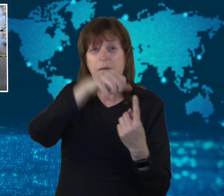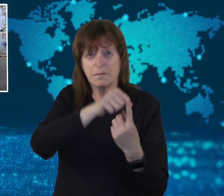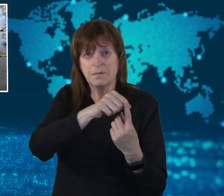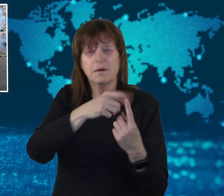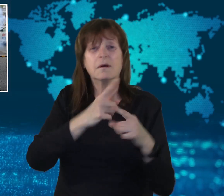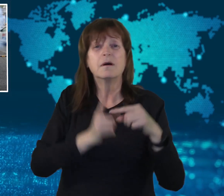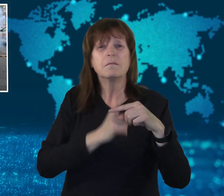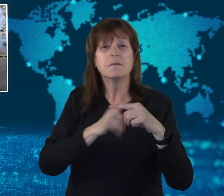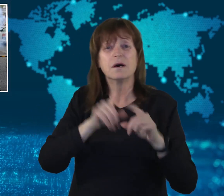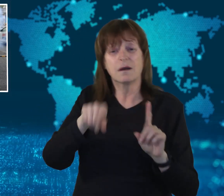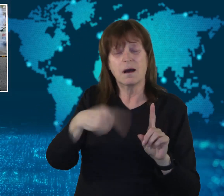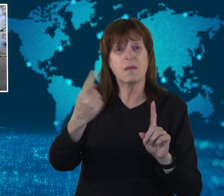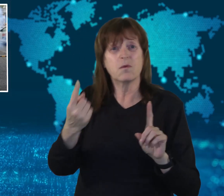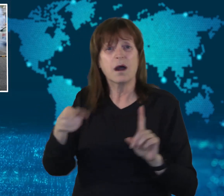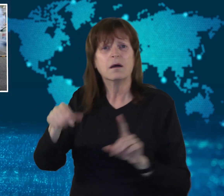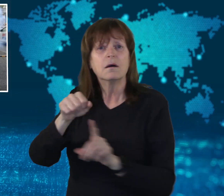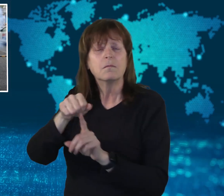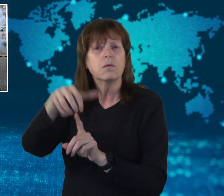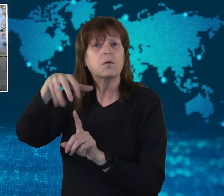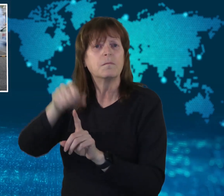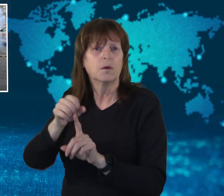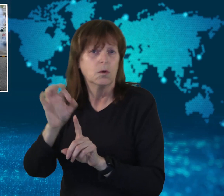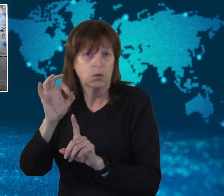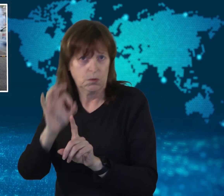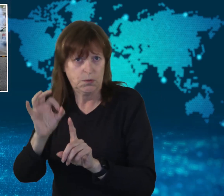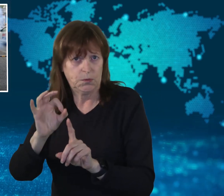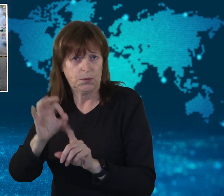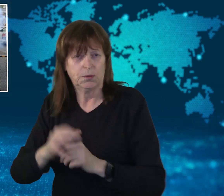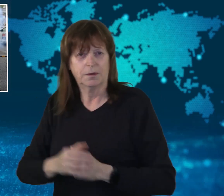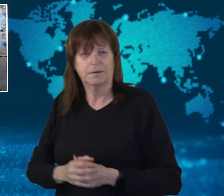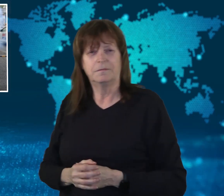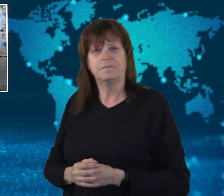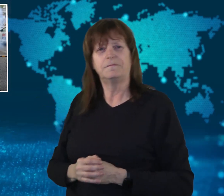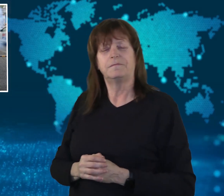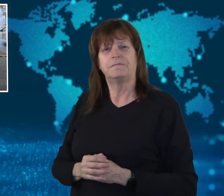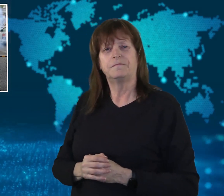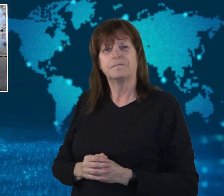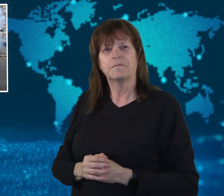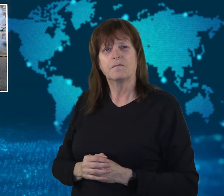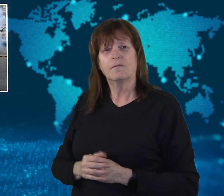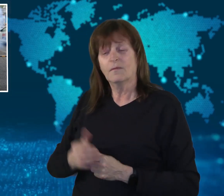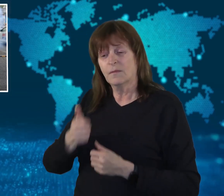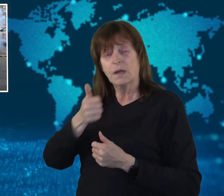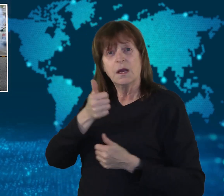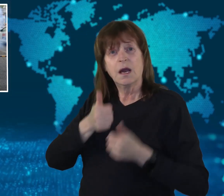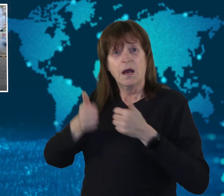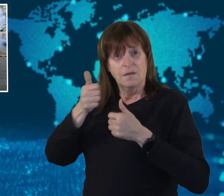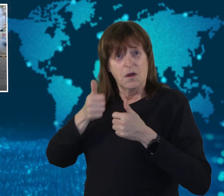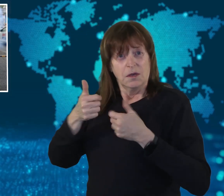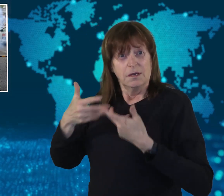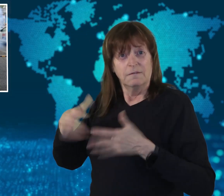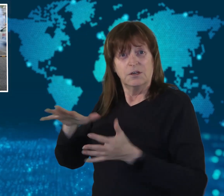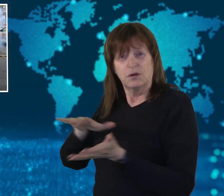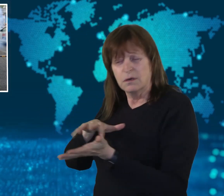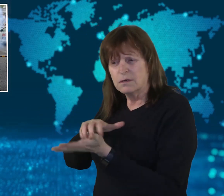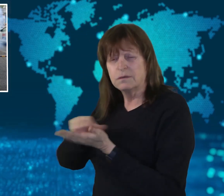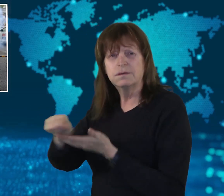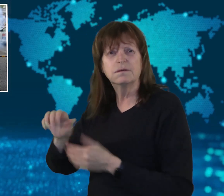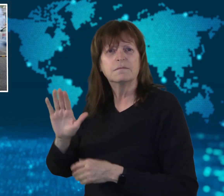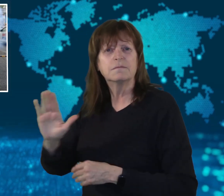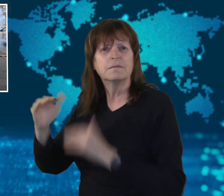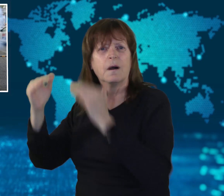the one that exploded as well as another one that was unused.